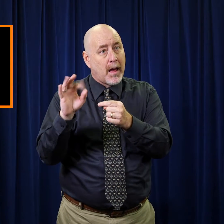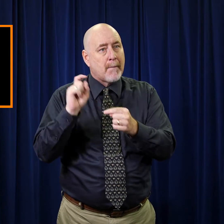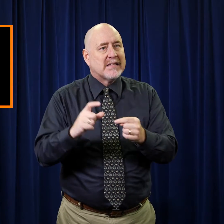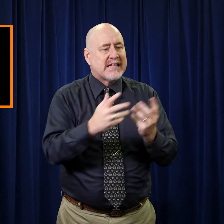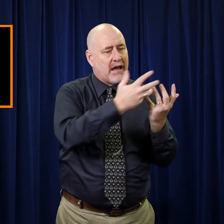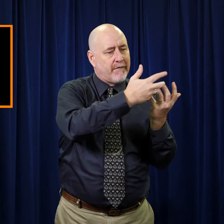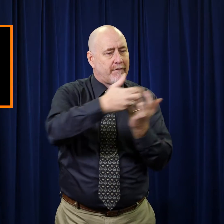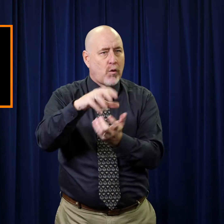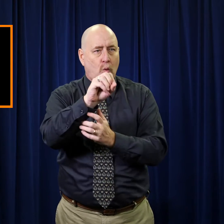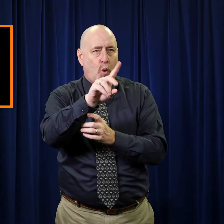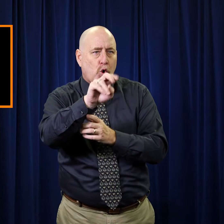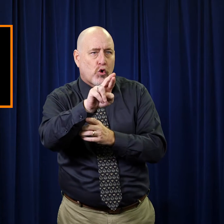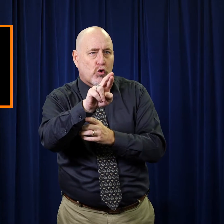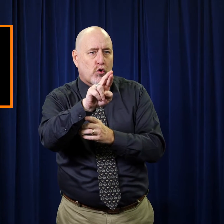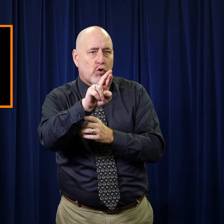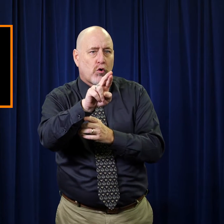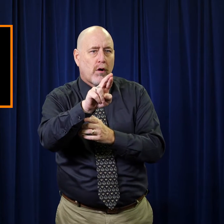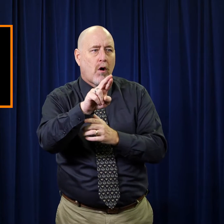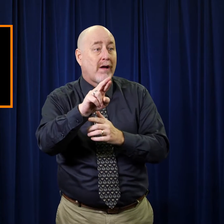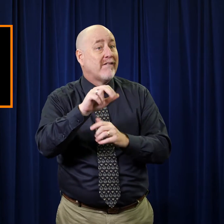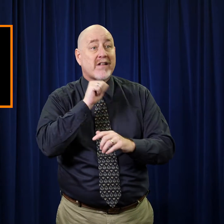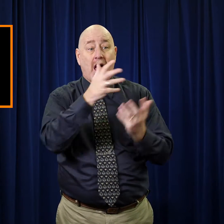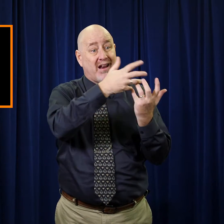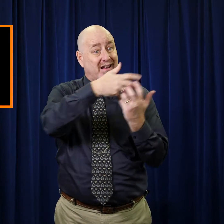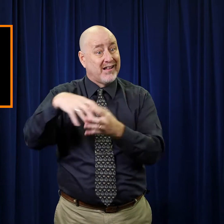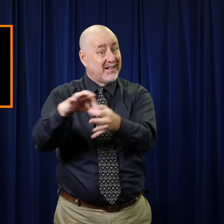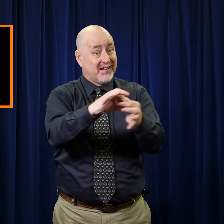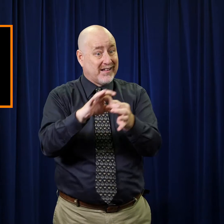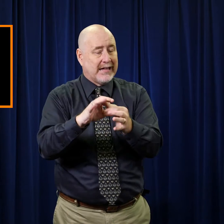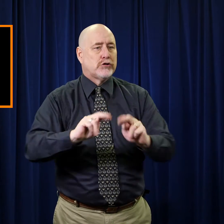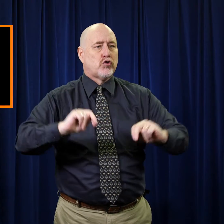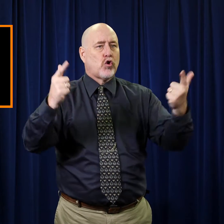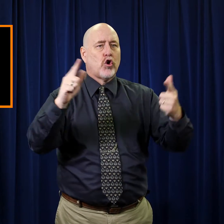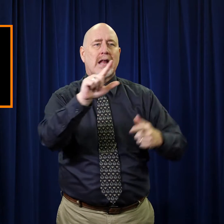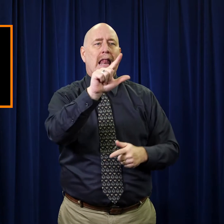order combined with it or it's no good.